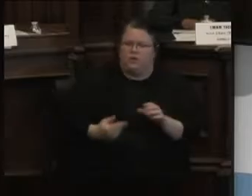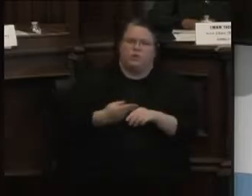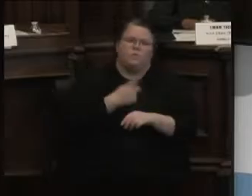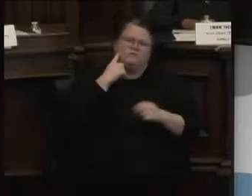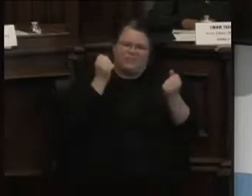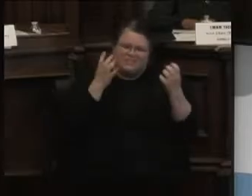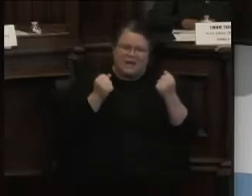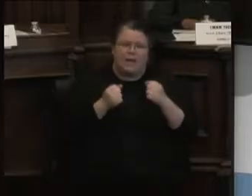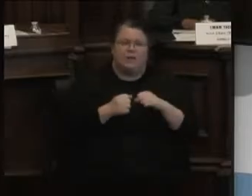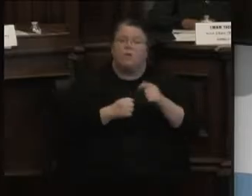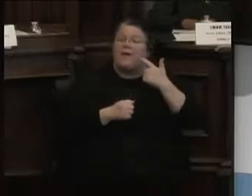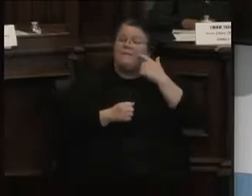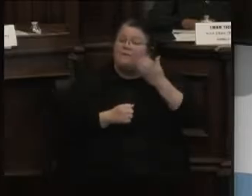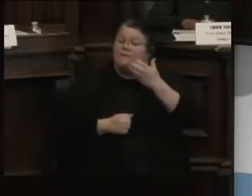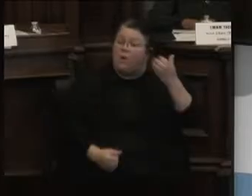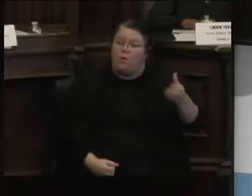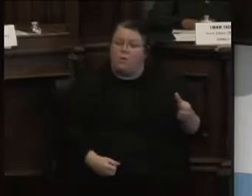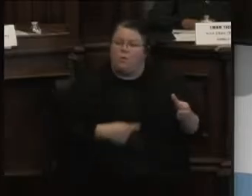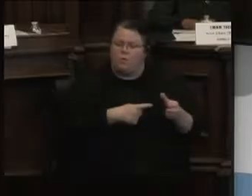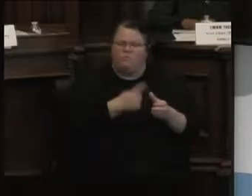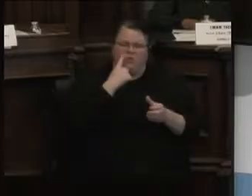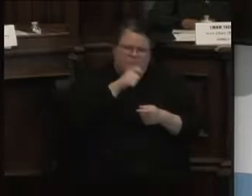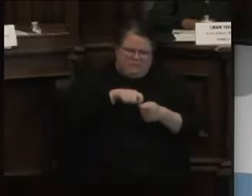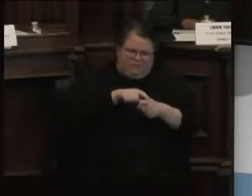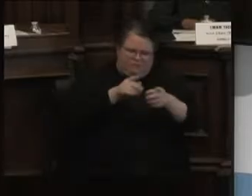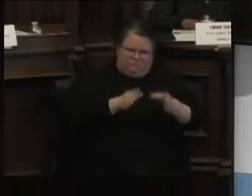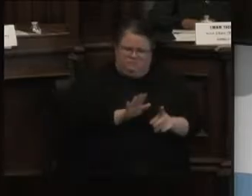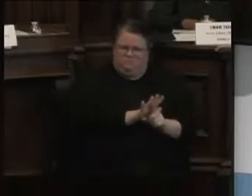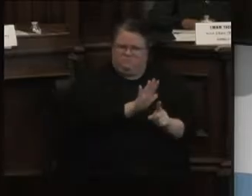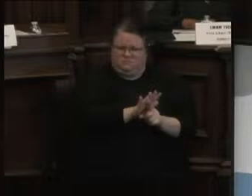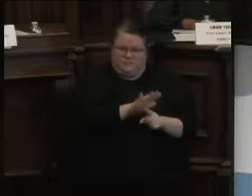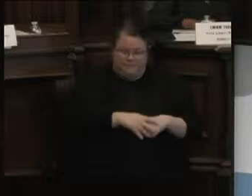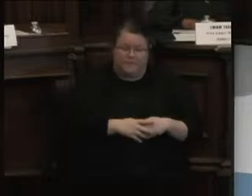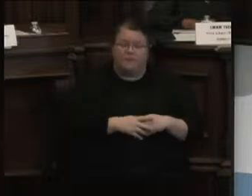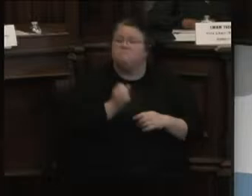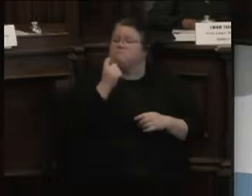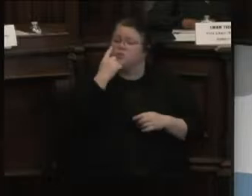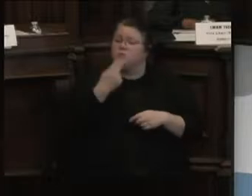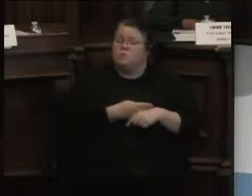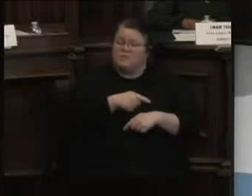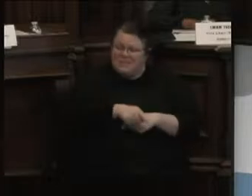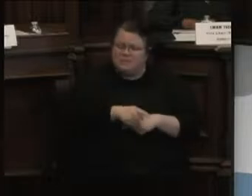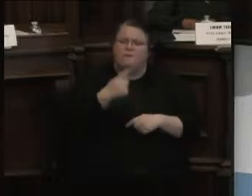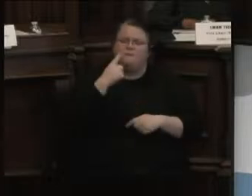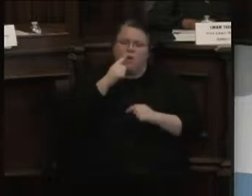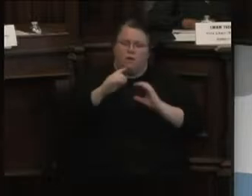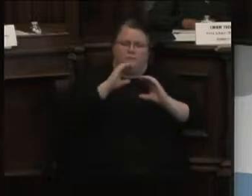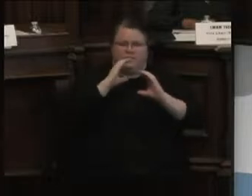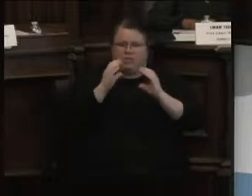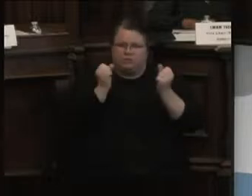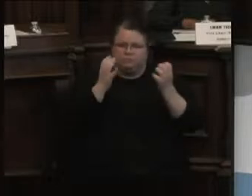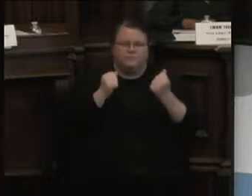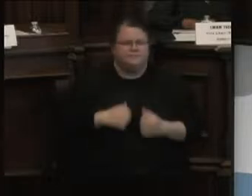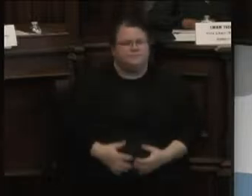iPads, computers that can be used and utilized. One is a